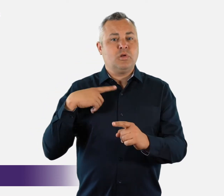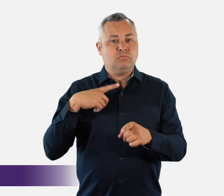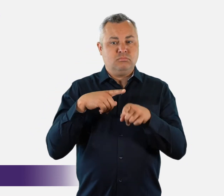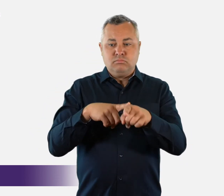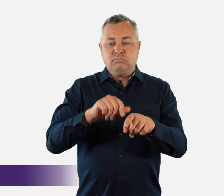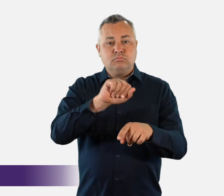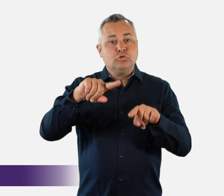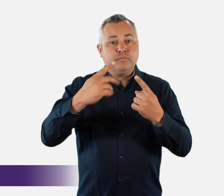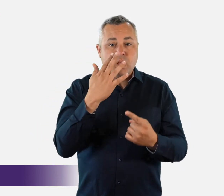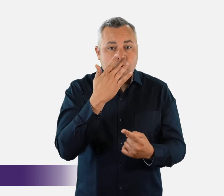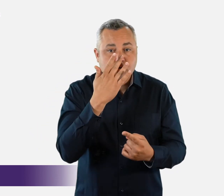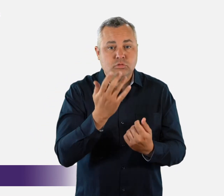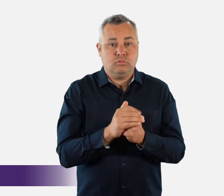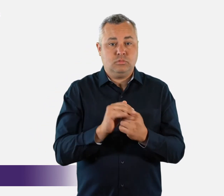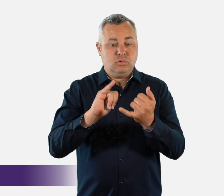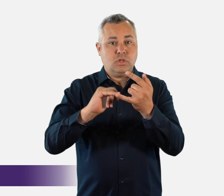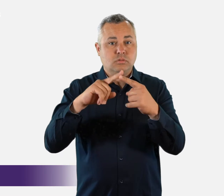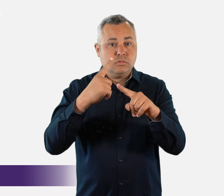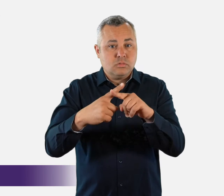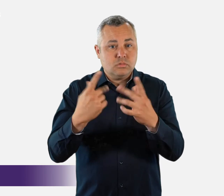by experiences associated with age, sex,